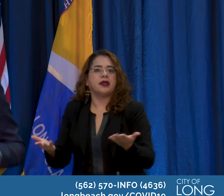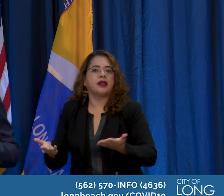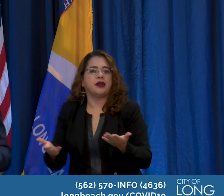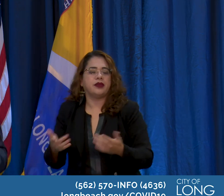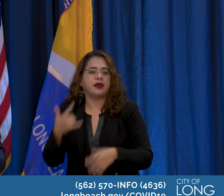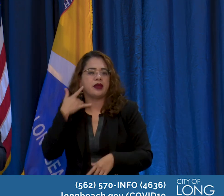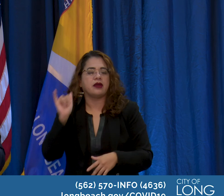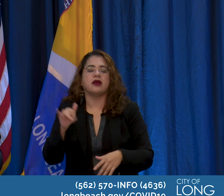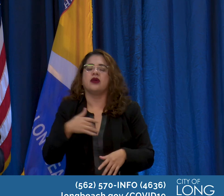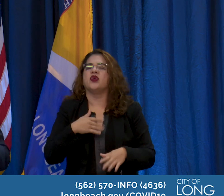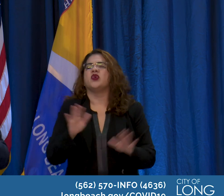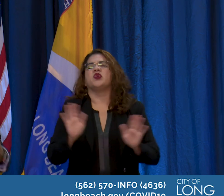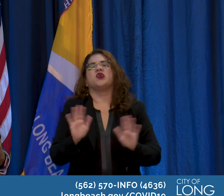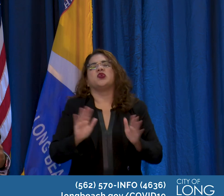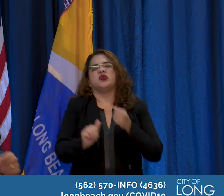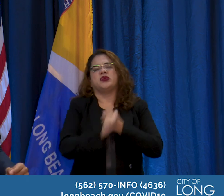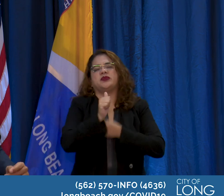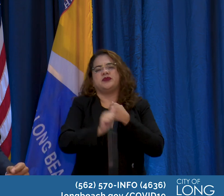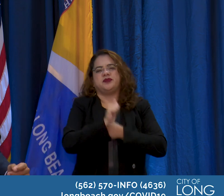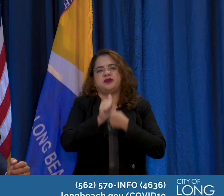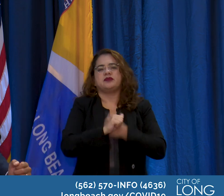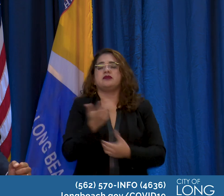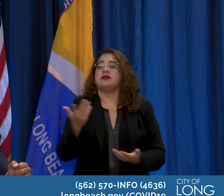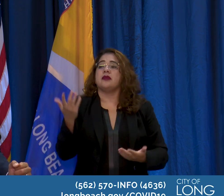doing better. Why don't we reopen more?